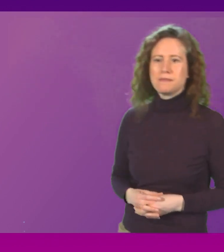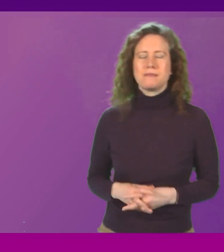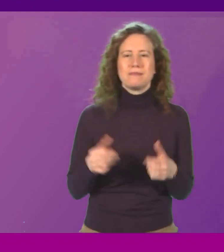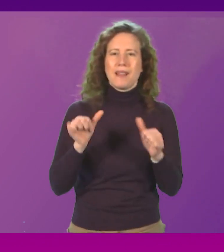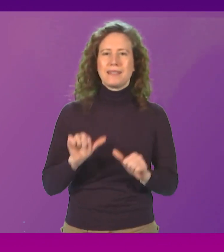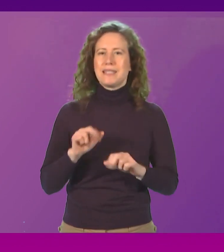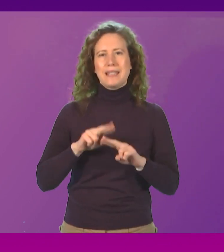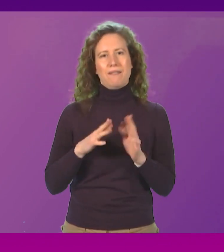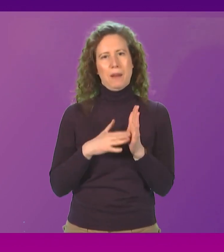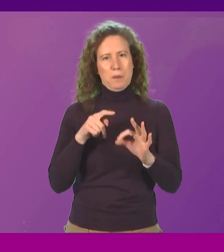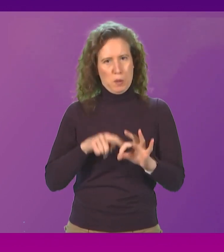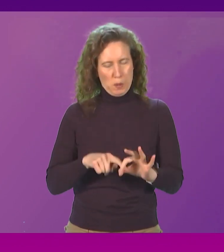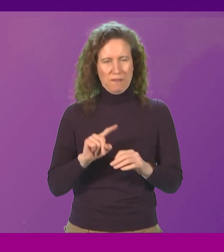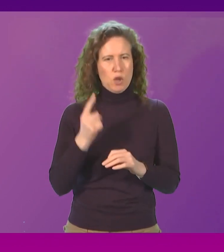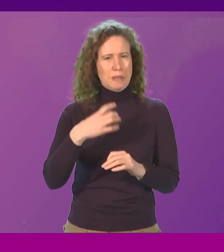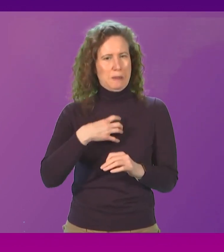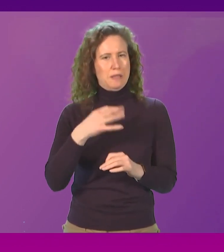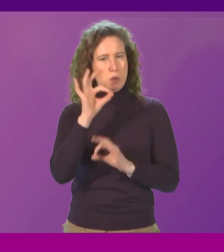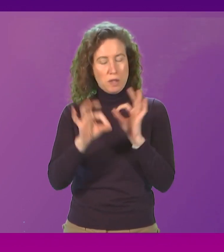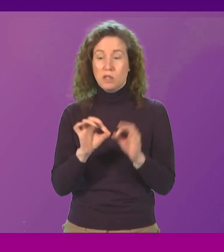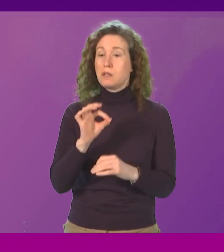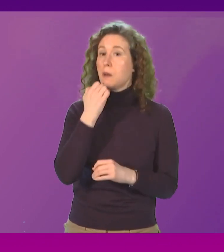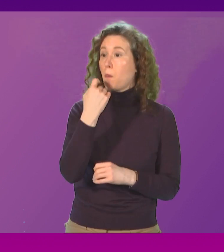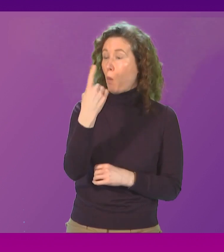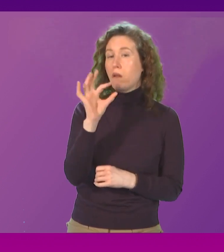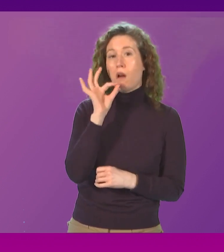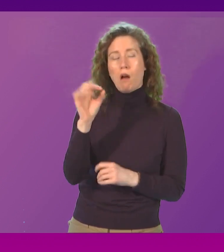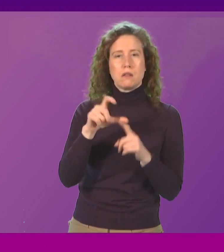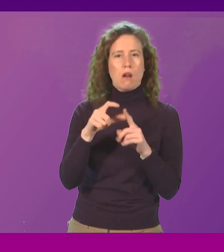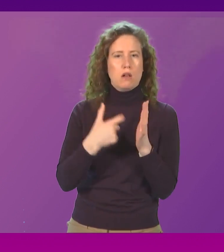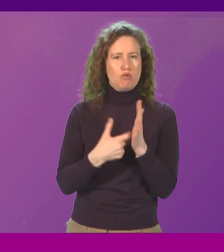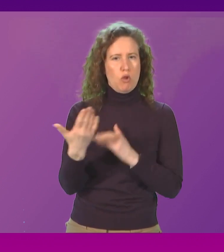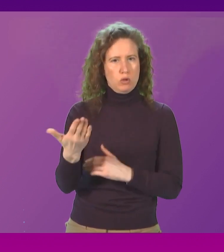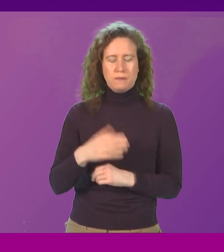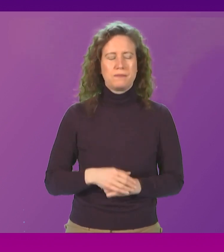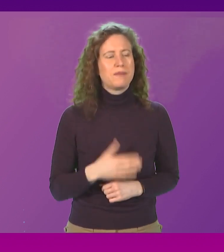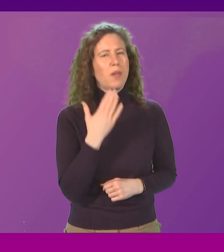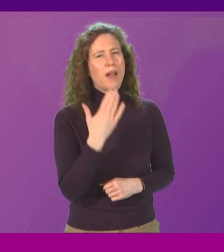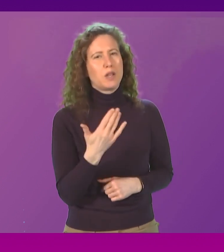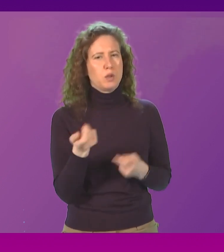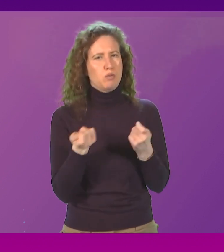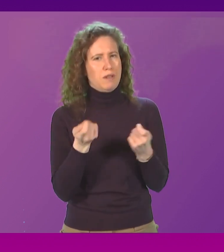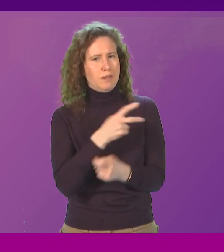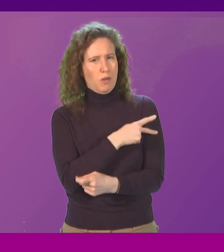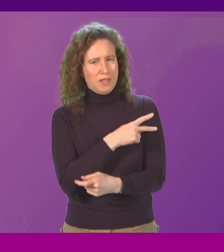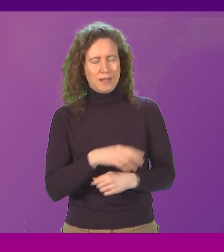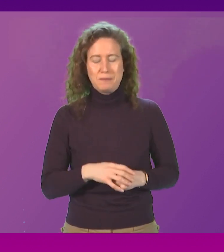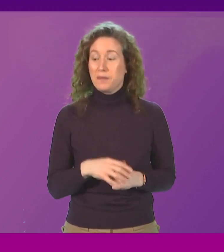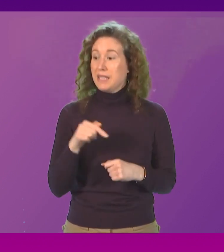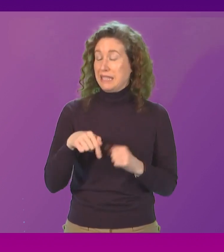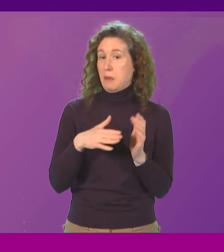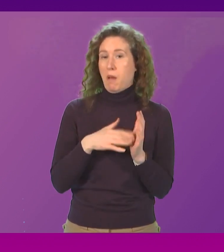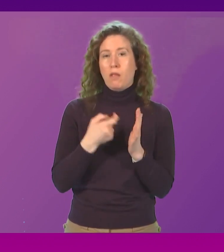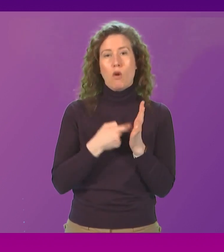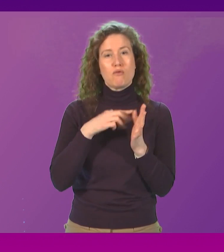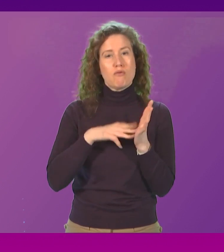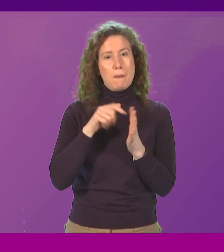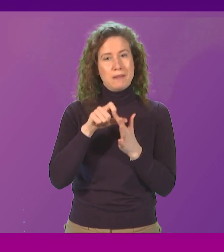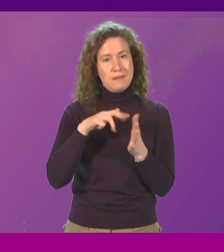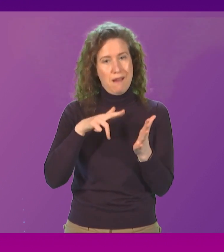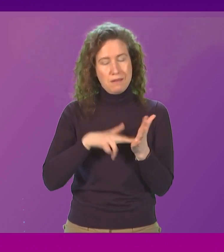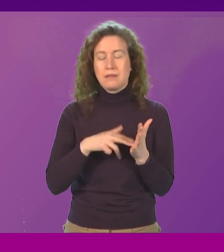As the month of Ramadan begins, I take this opportunity